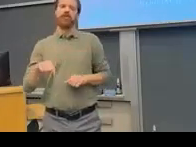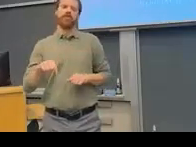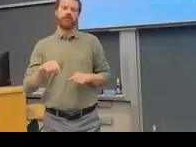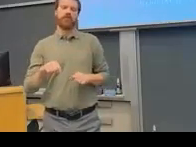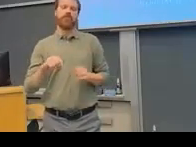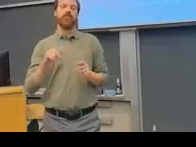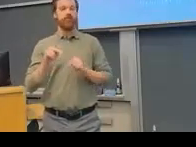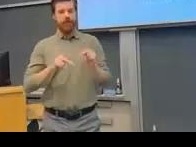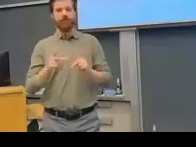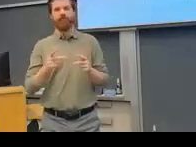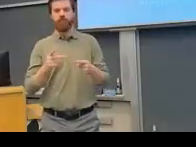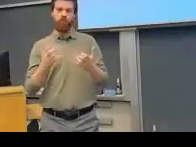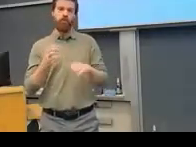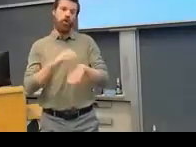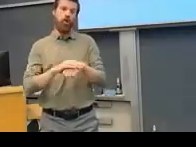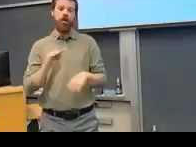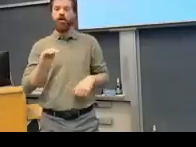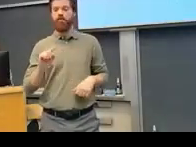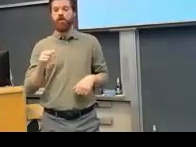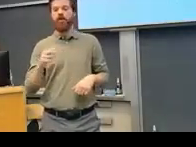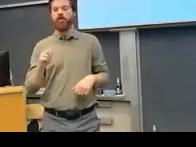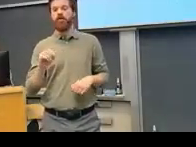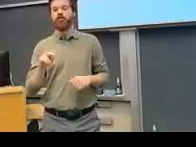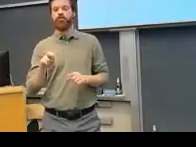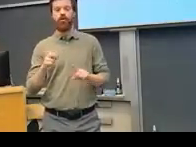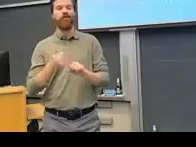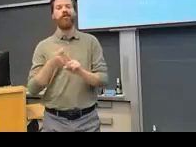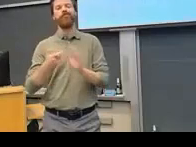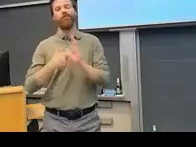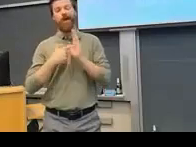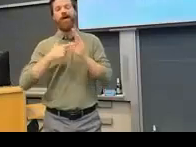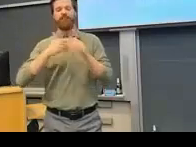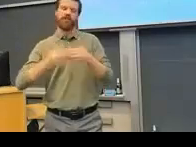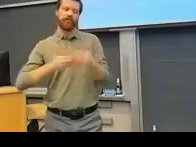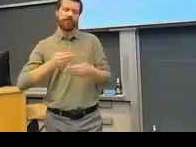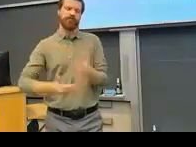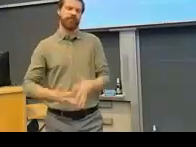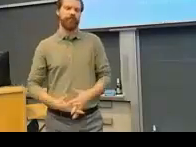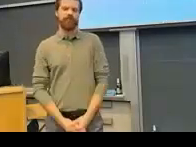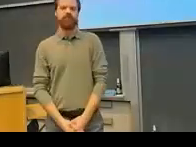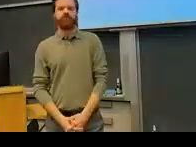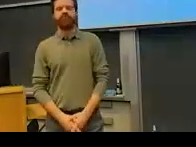to be on methadone but that requires a little bit of a process so that's one of the things that we